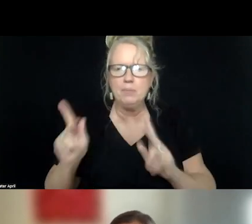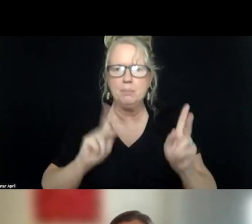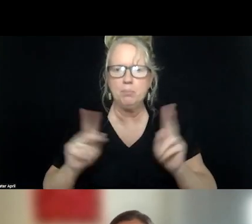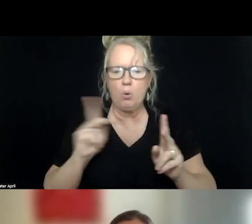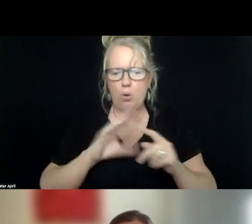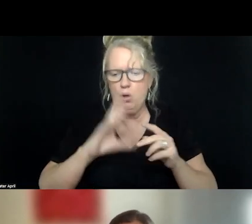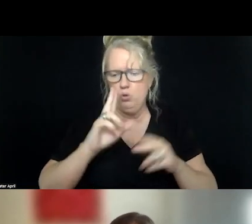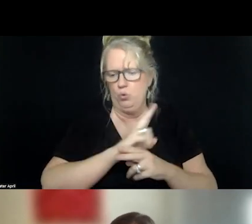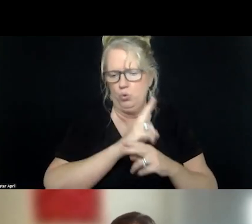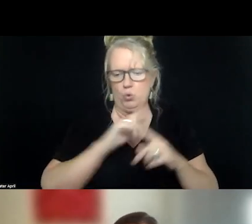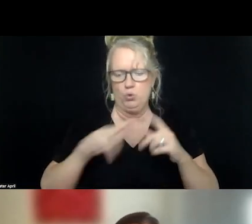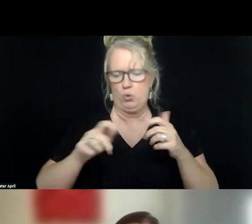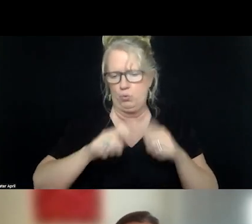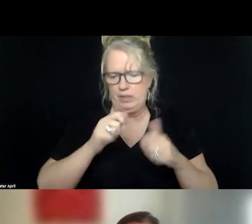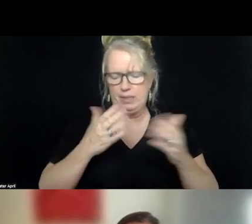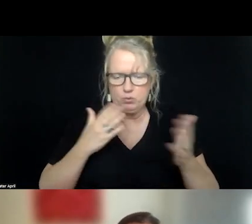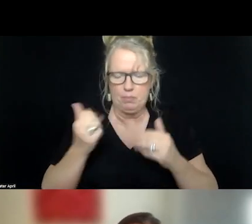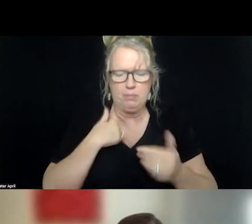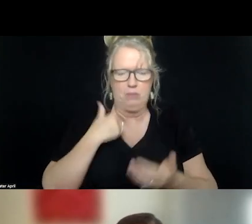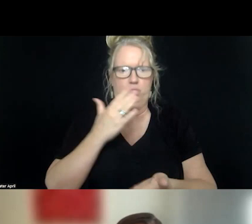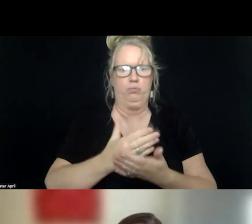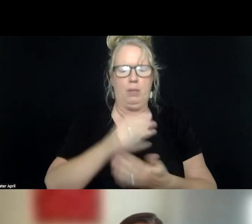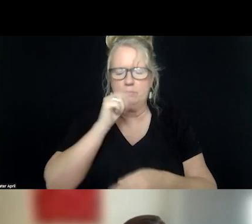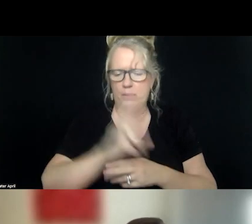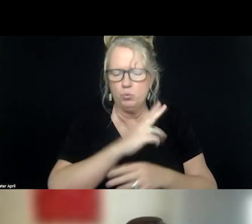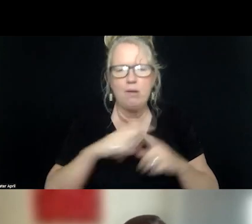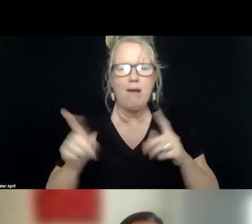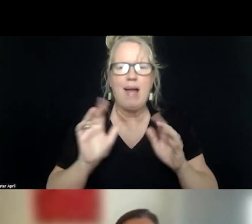SERVICES AND WHAT STOPS THEM AND HOW THINGS LIKE COST, PRIVACY